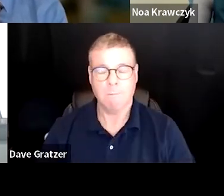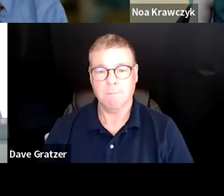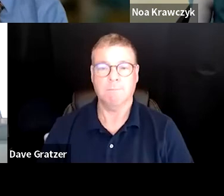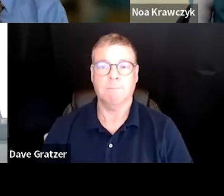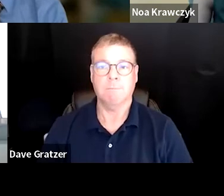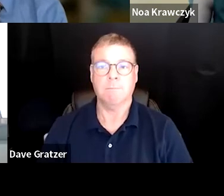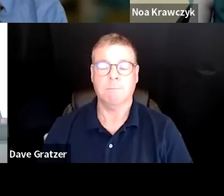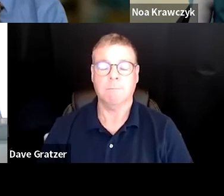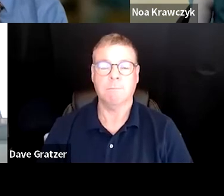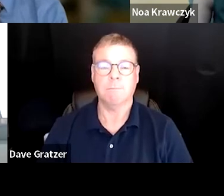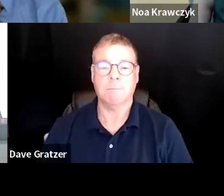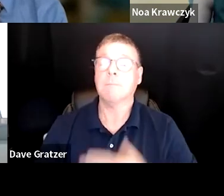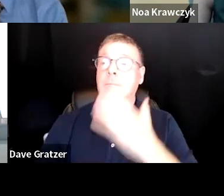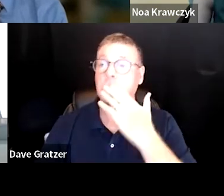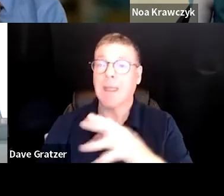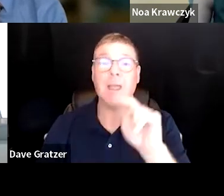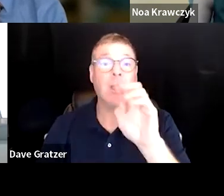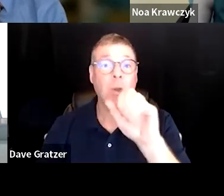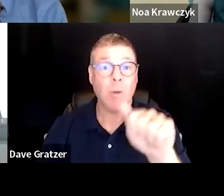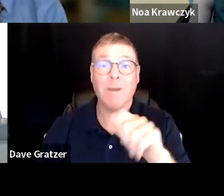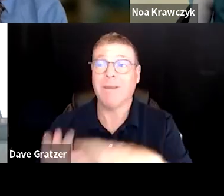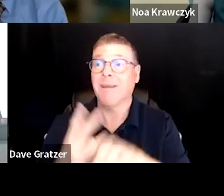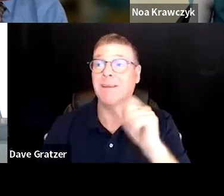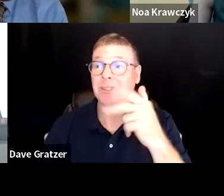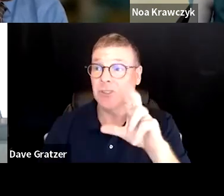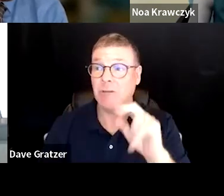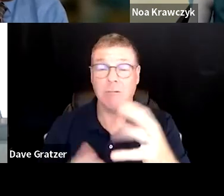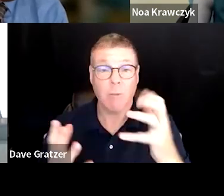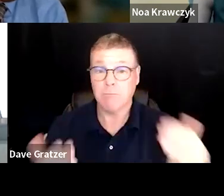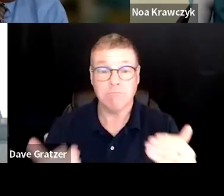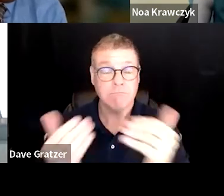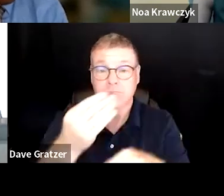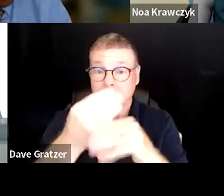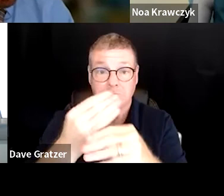Thank you. Noa, Sharon, anything you'd like to add before we move on to other questions?